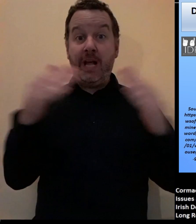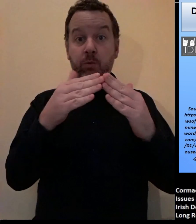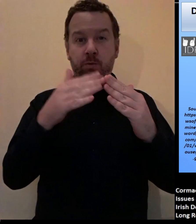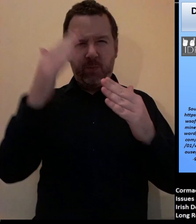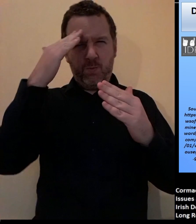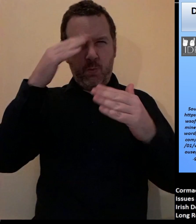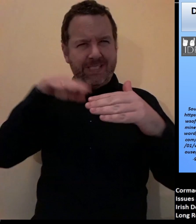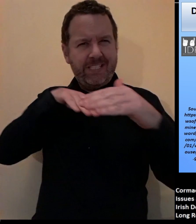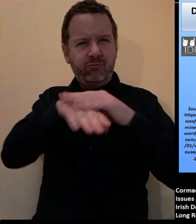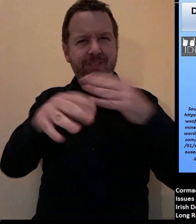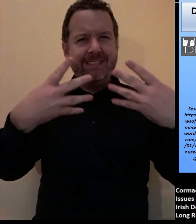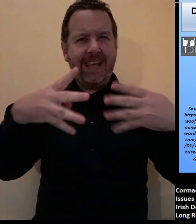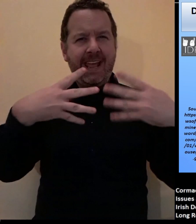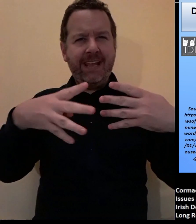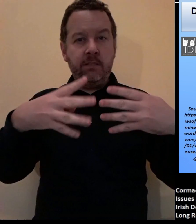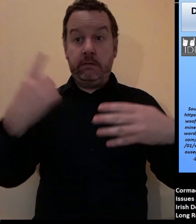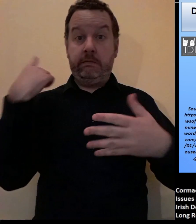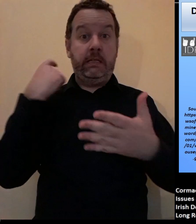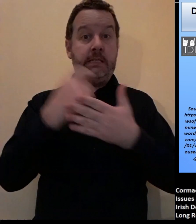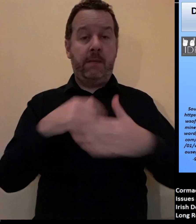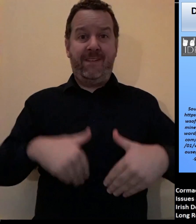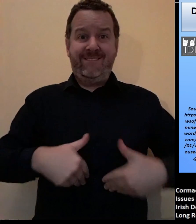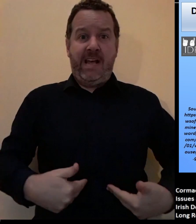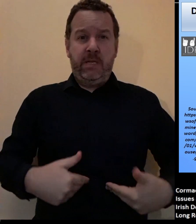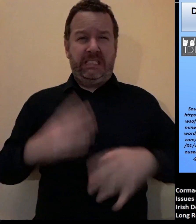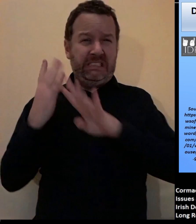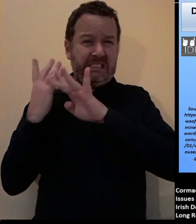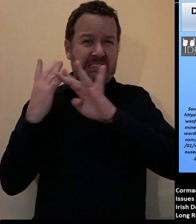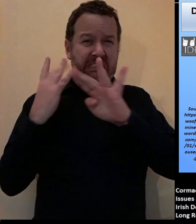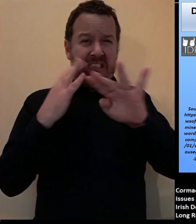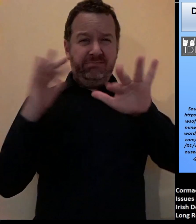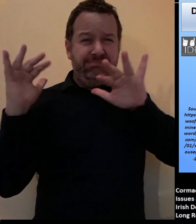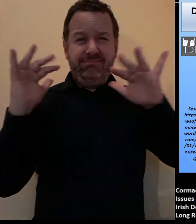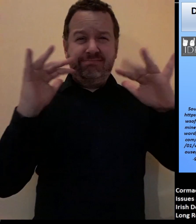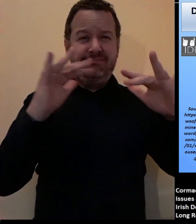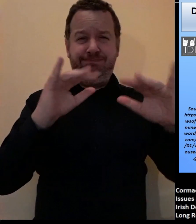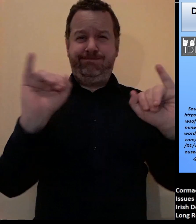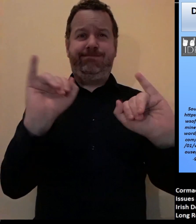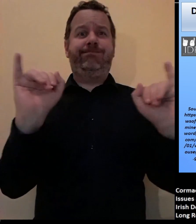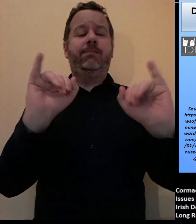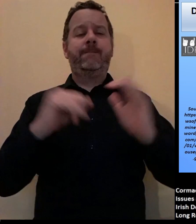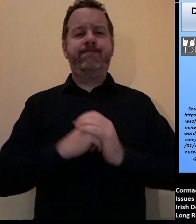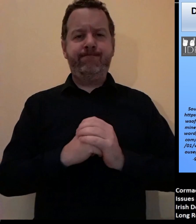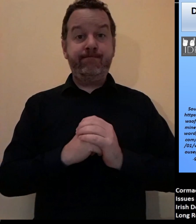To me, this represents what most Irish people immediately envisage when they think of a workhouse,